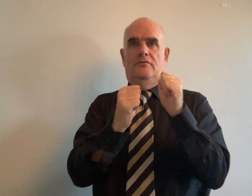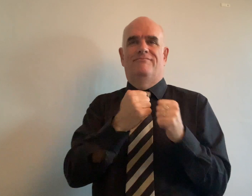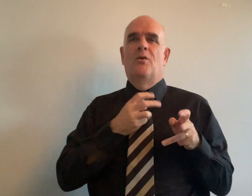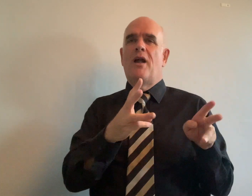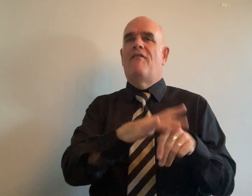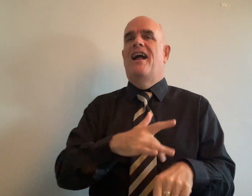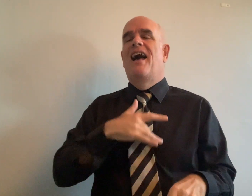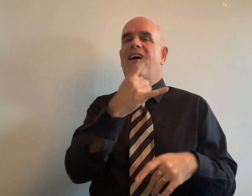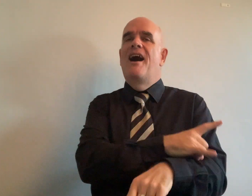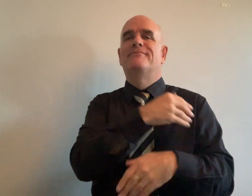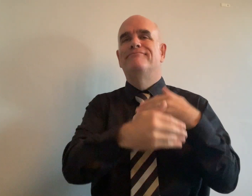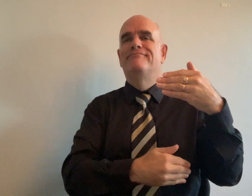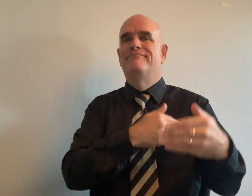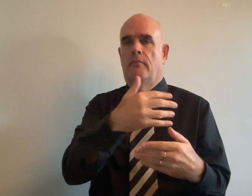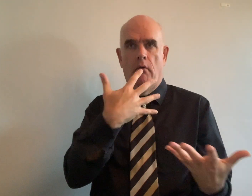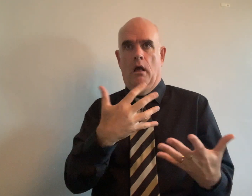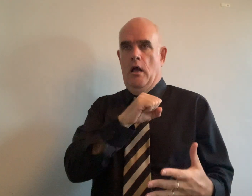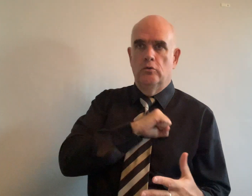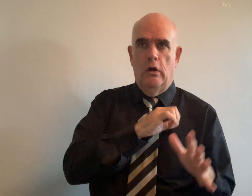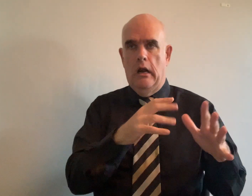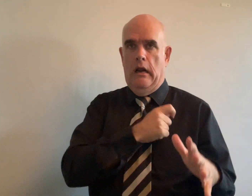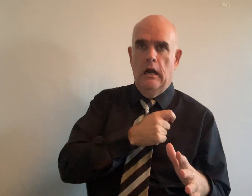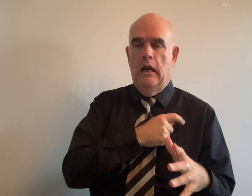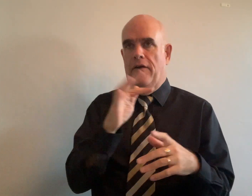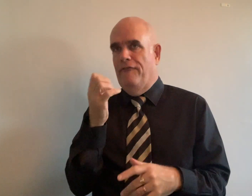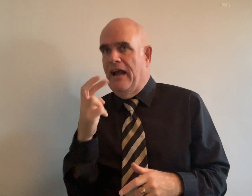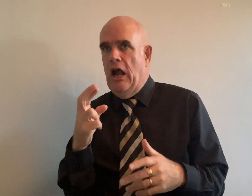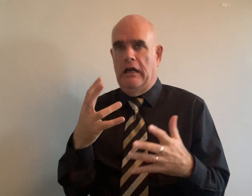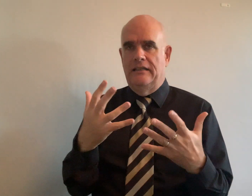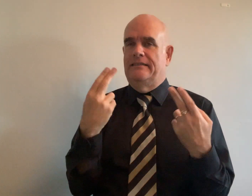in our communities. We've all been asked to take more restrictive measures in